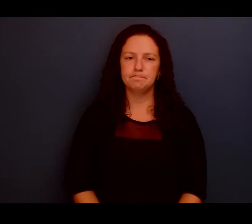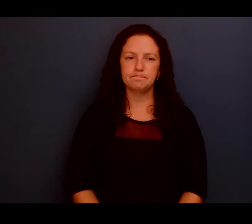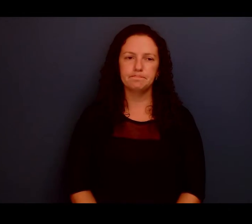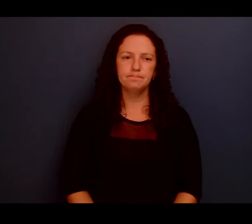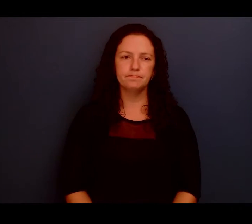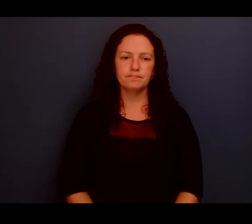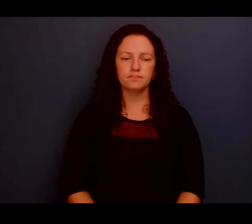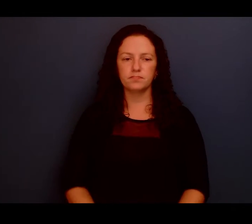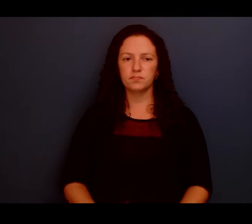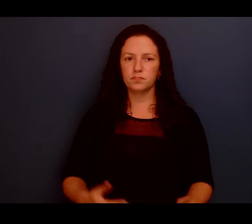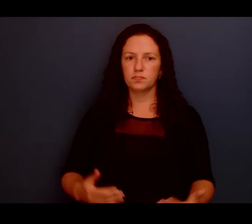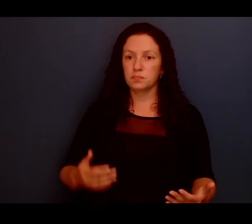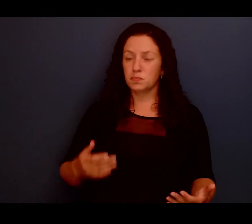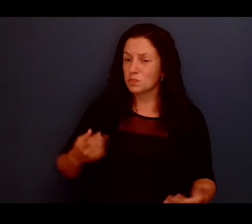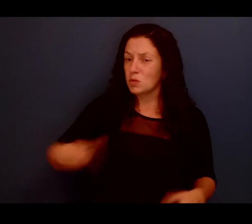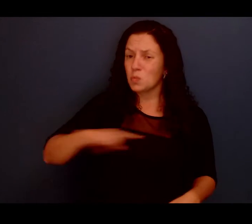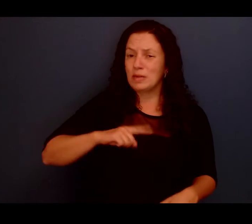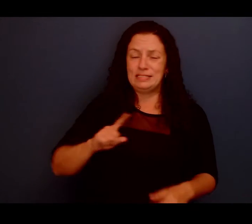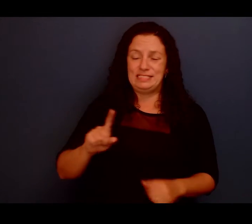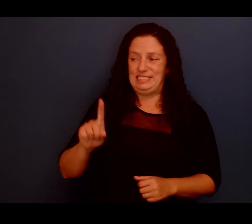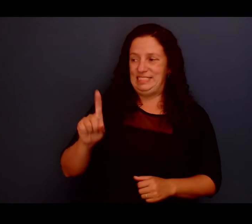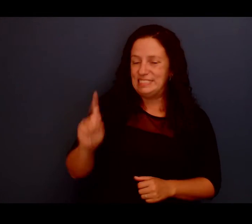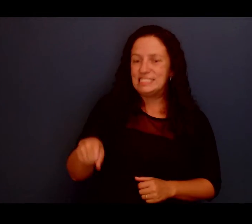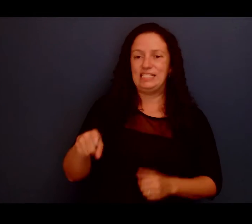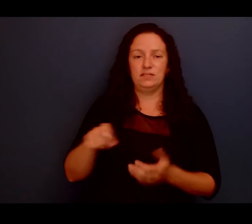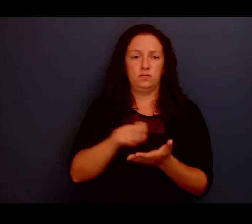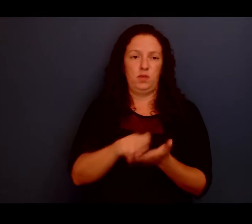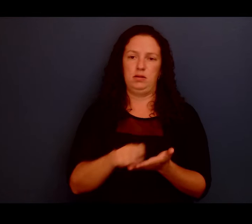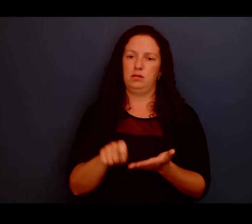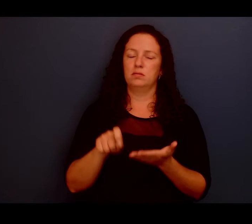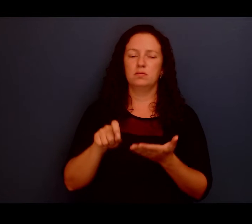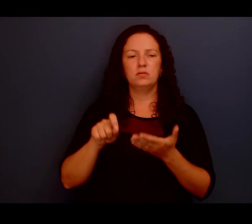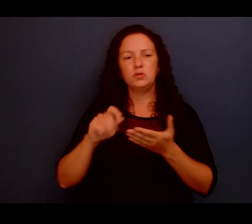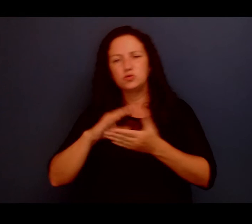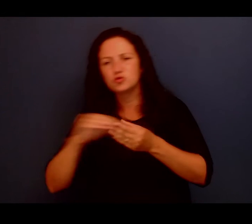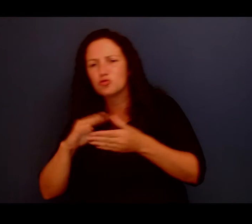We need writing and we need storytelling